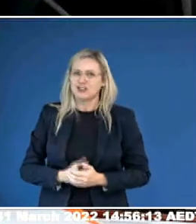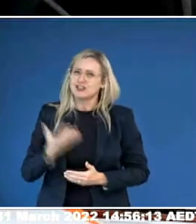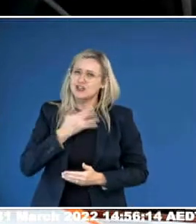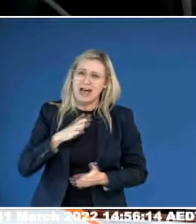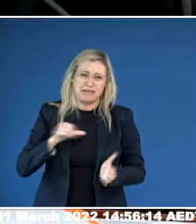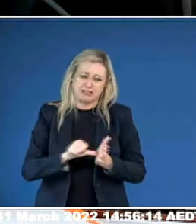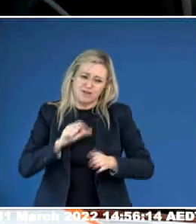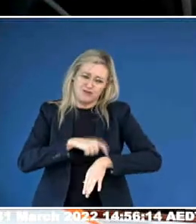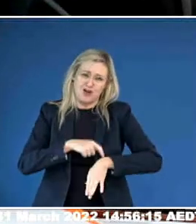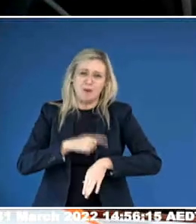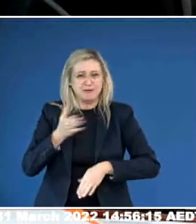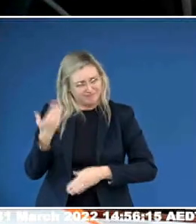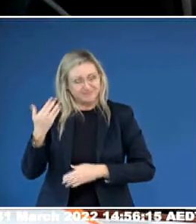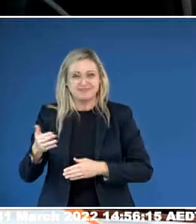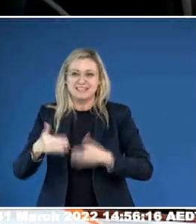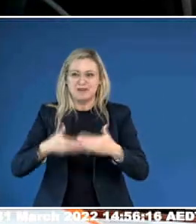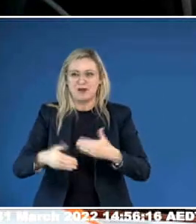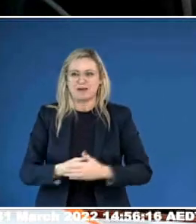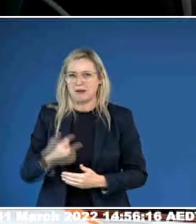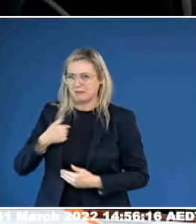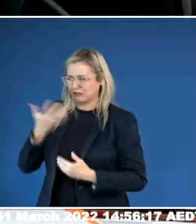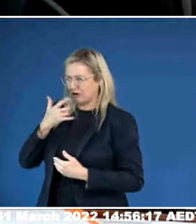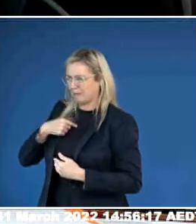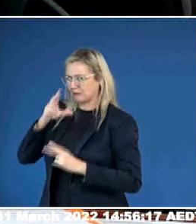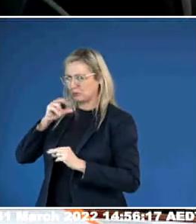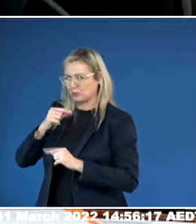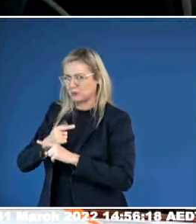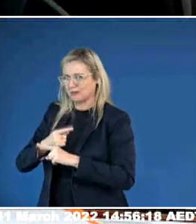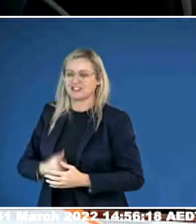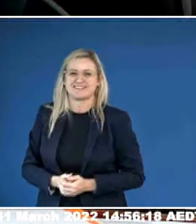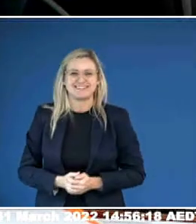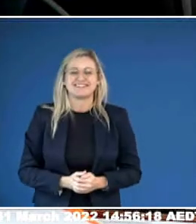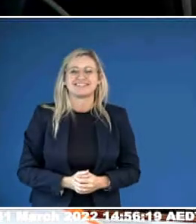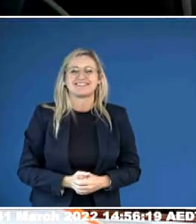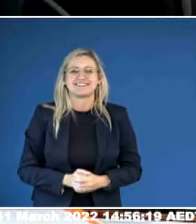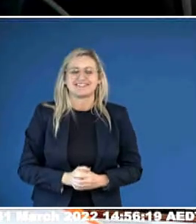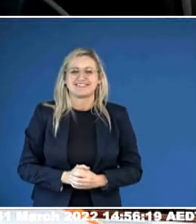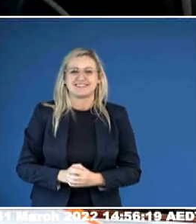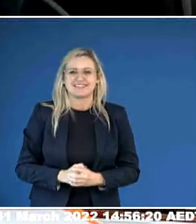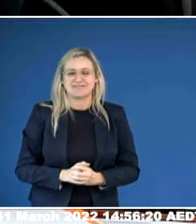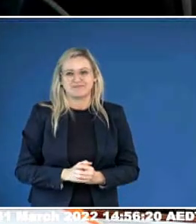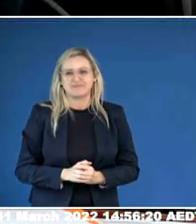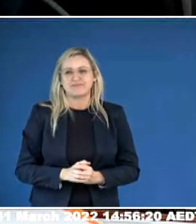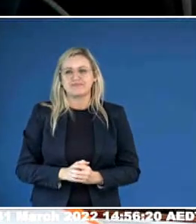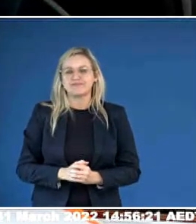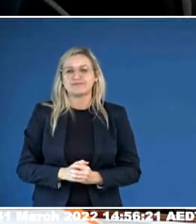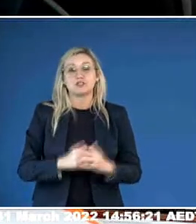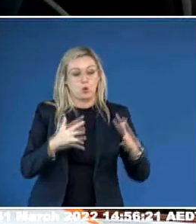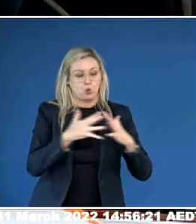I talk too much. MS EASTMAN: One issue is that WWDA's raised concerns about lawful